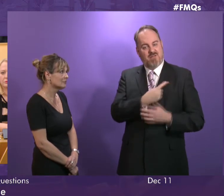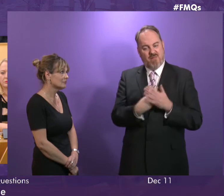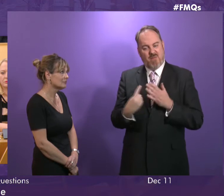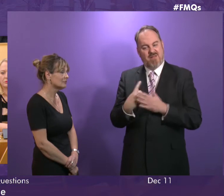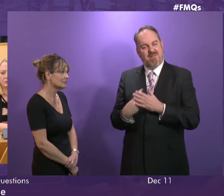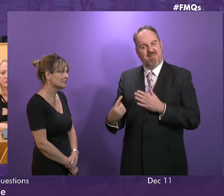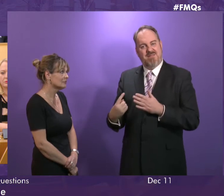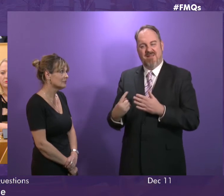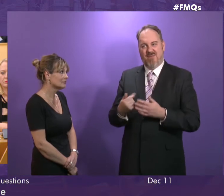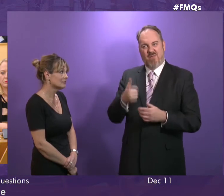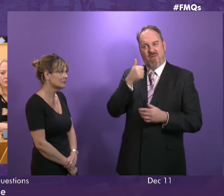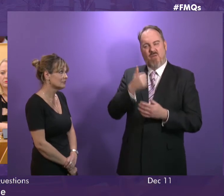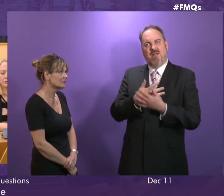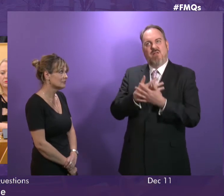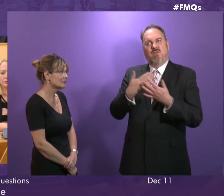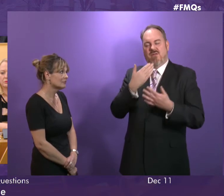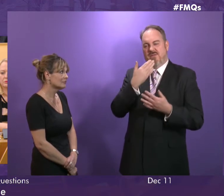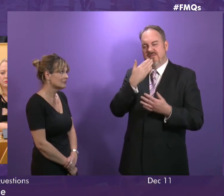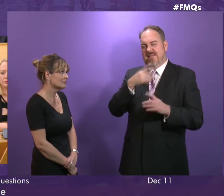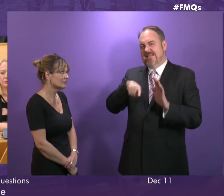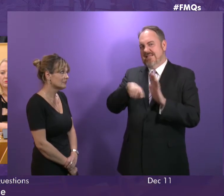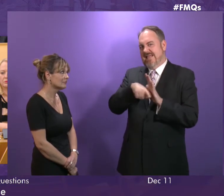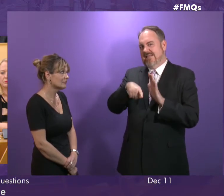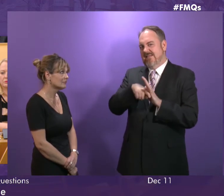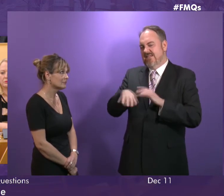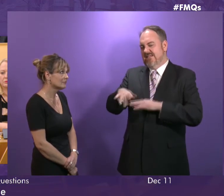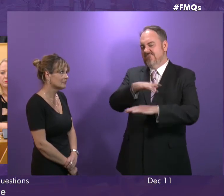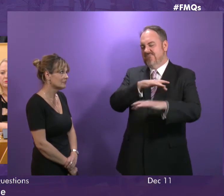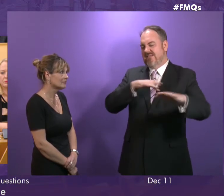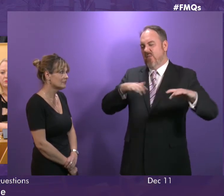amount of stigma surrounding this subject, does the First Minister share the view of